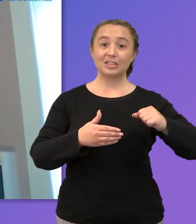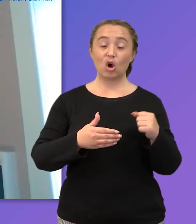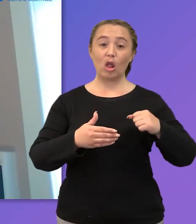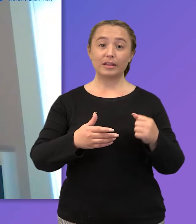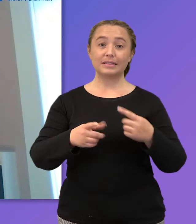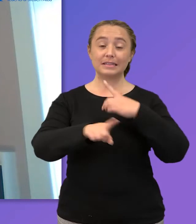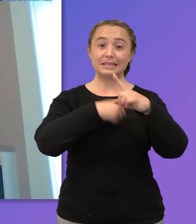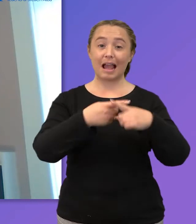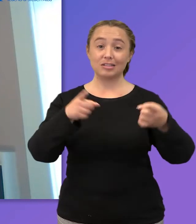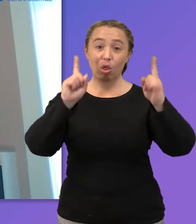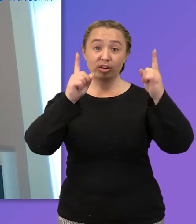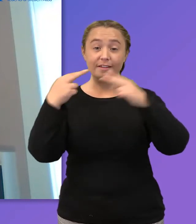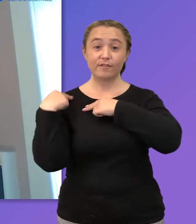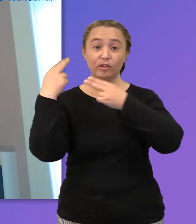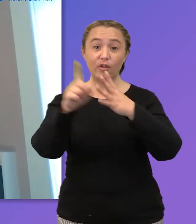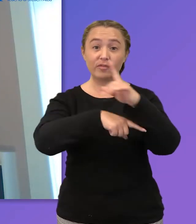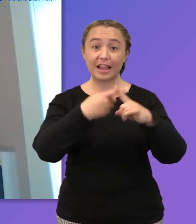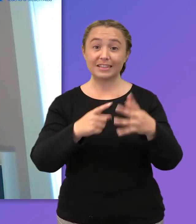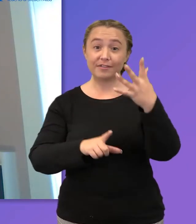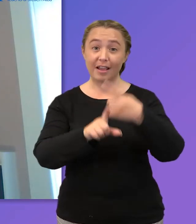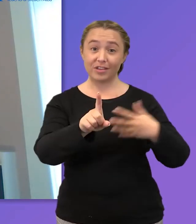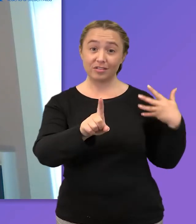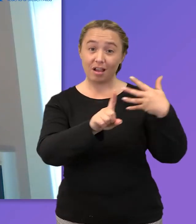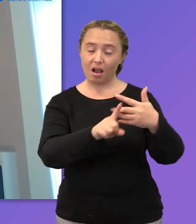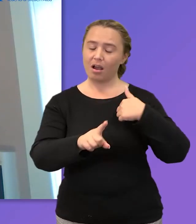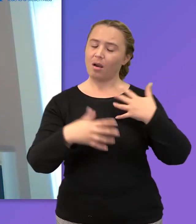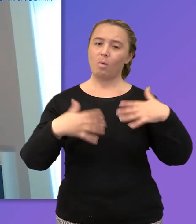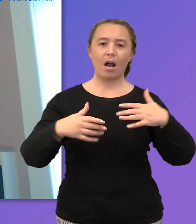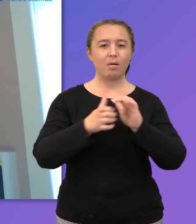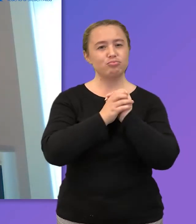Leading Scotland's tax authority for devolved taxes over the last five years has been a